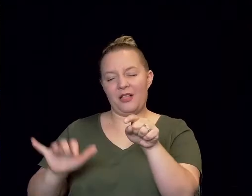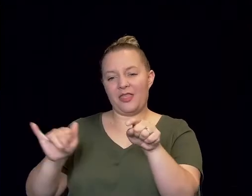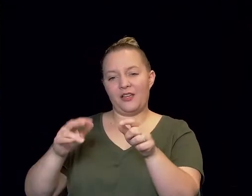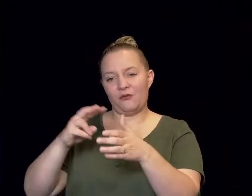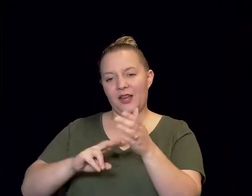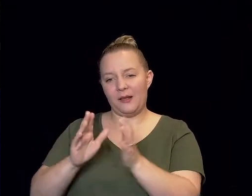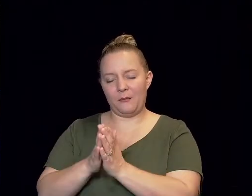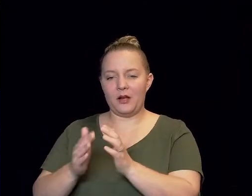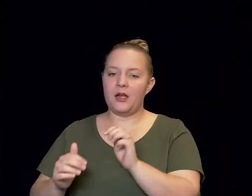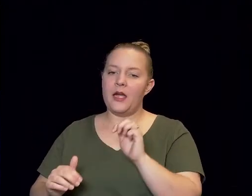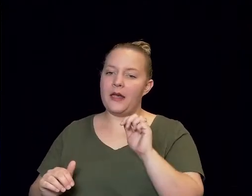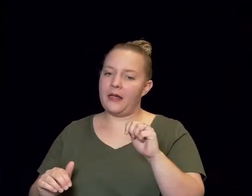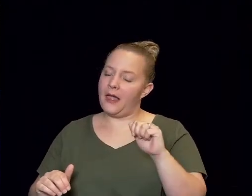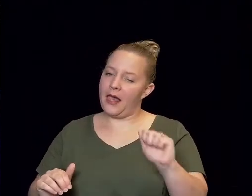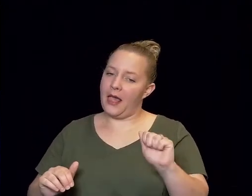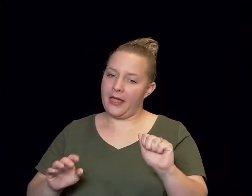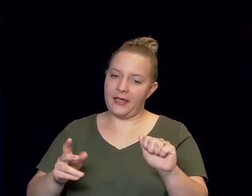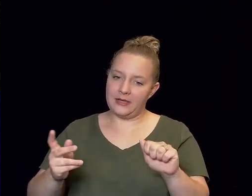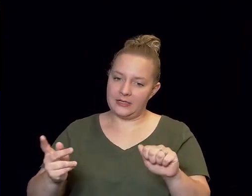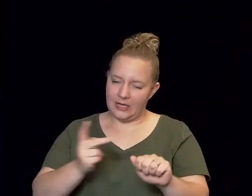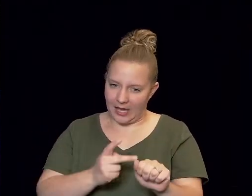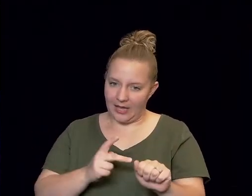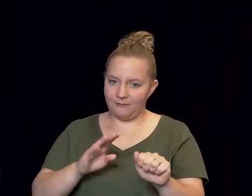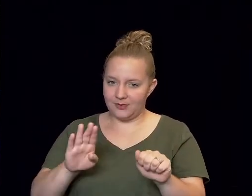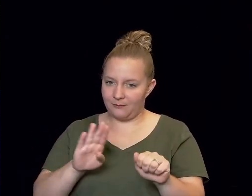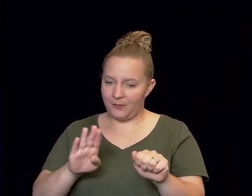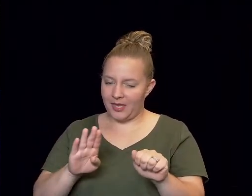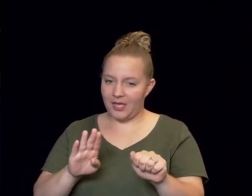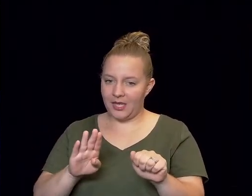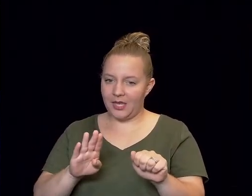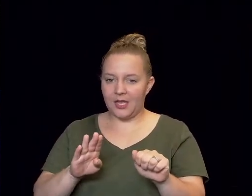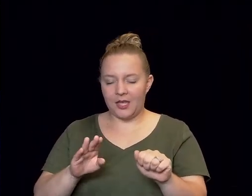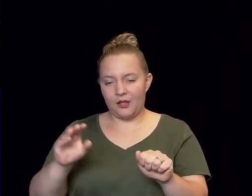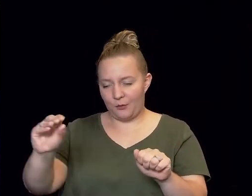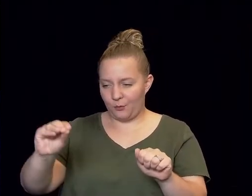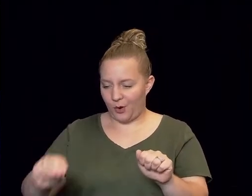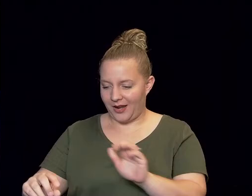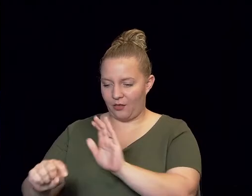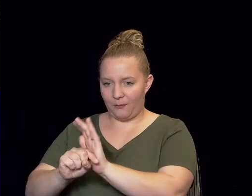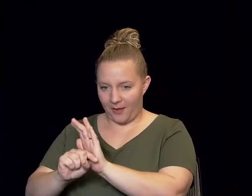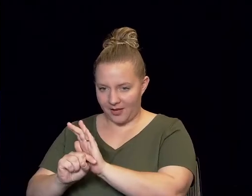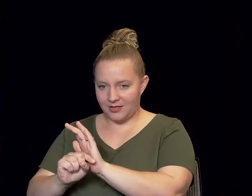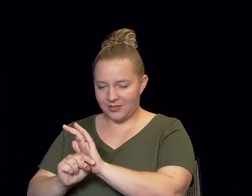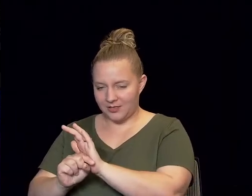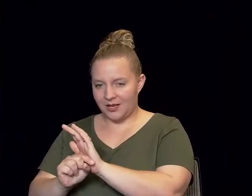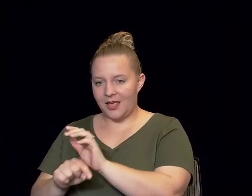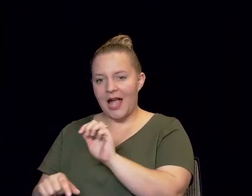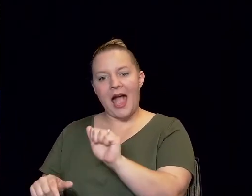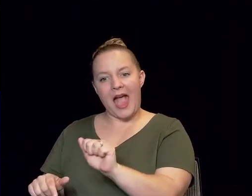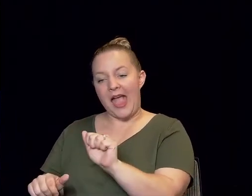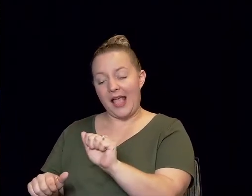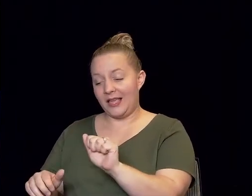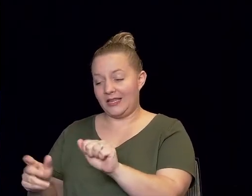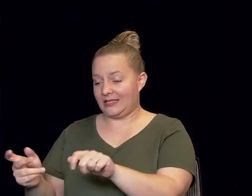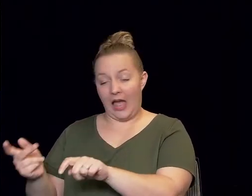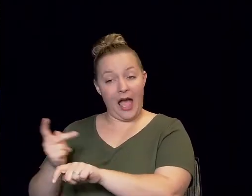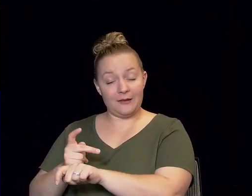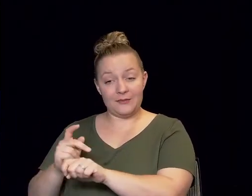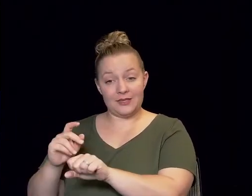So, a times b. Again, we're going to bring down that minus sign. Now, I take a times